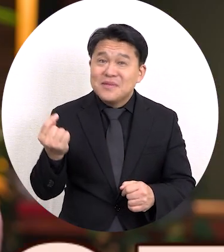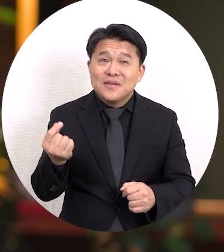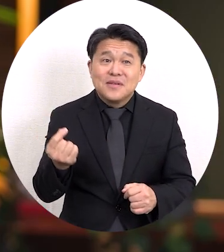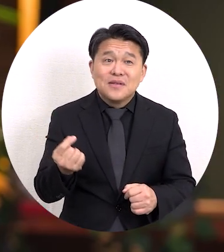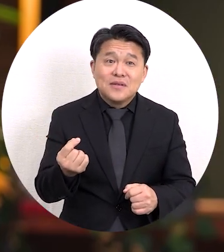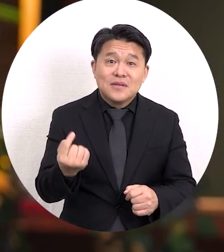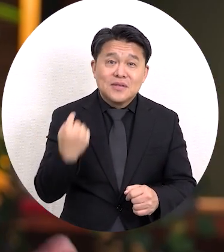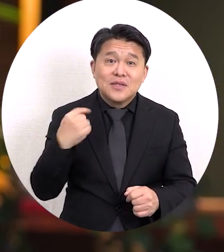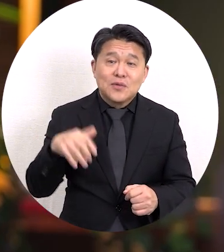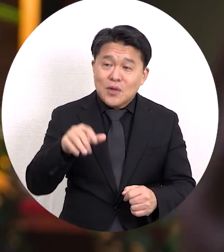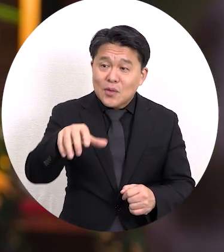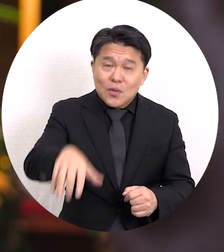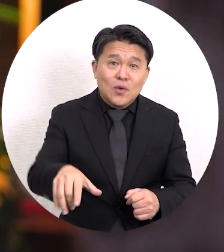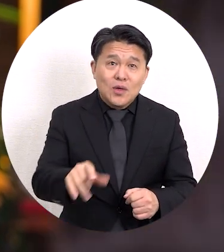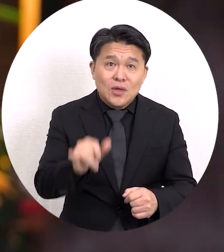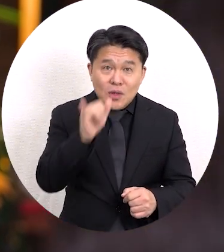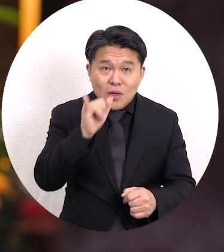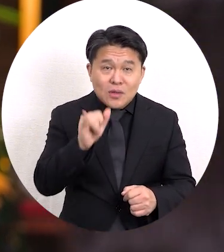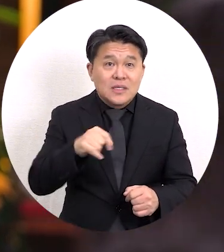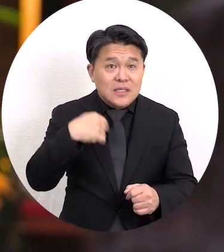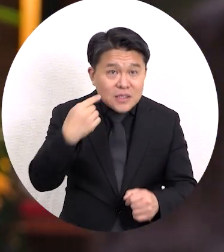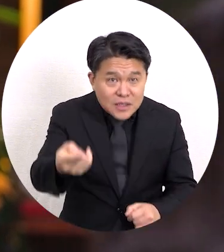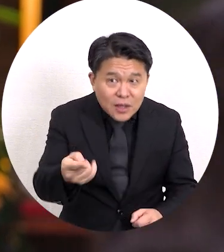After the lines about the front yard and the back yard,